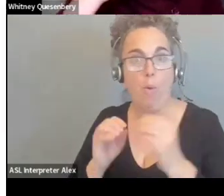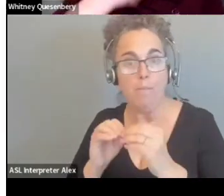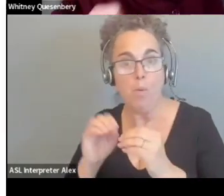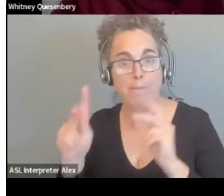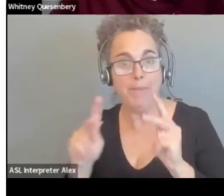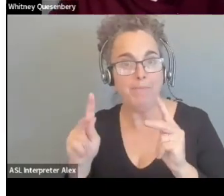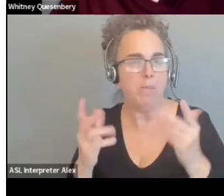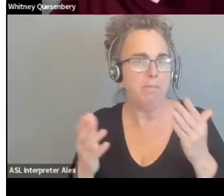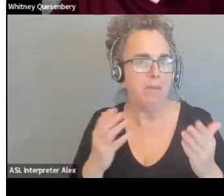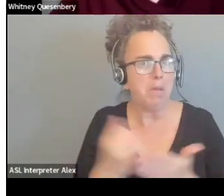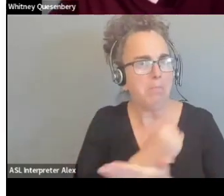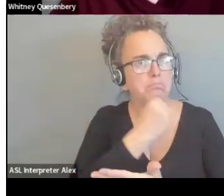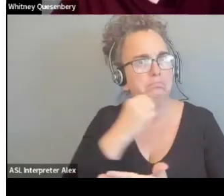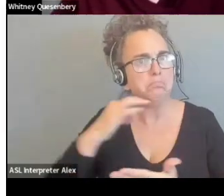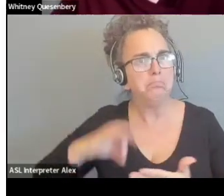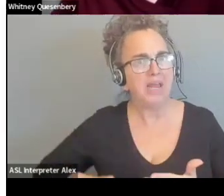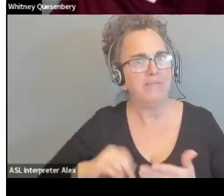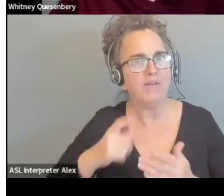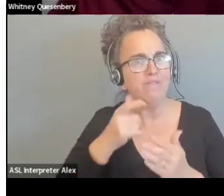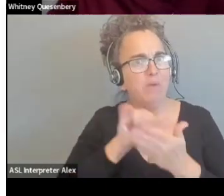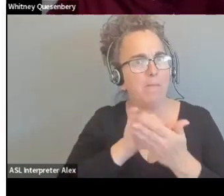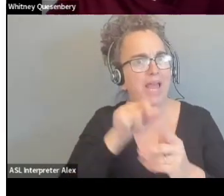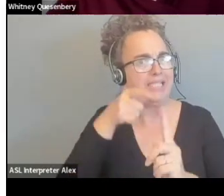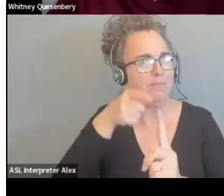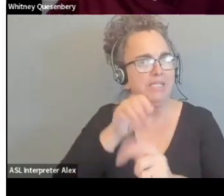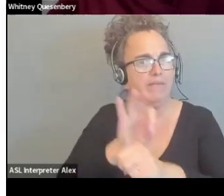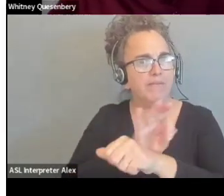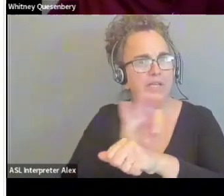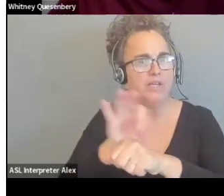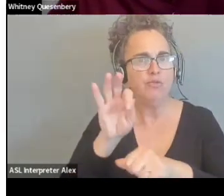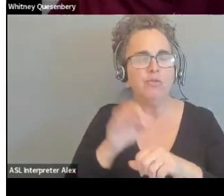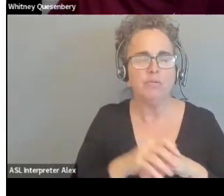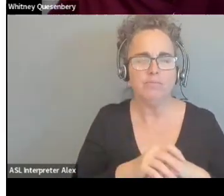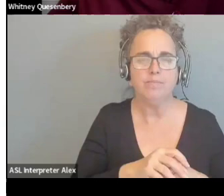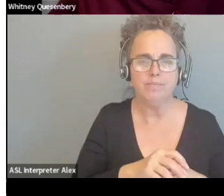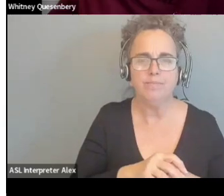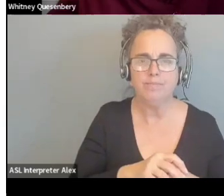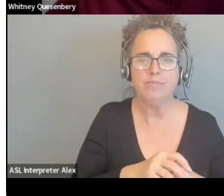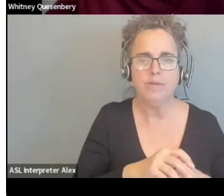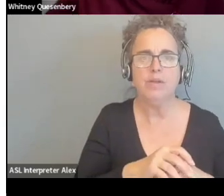might be really benefit from using that feature. So it gives you a point of